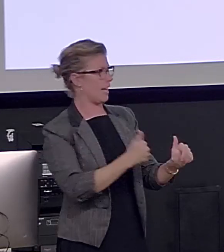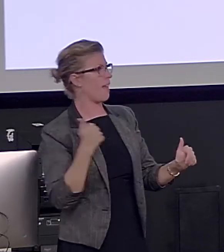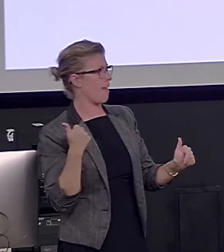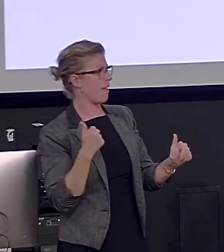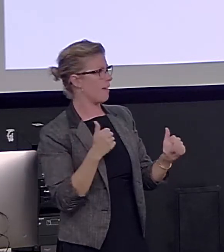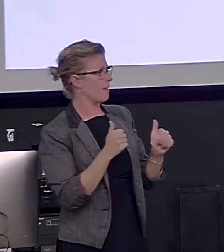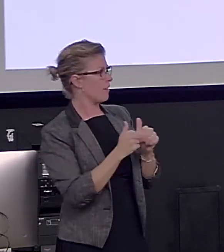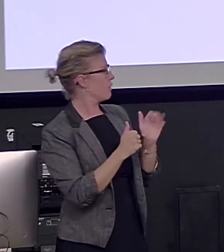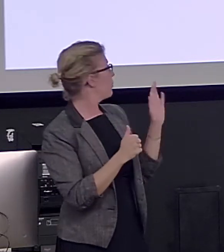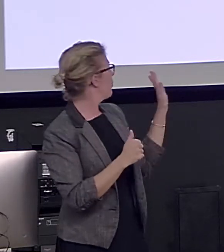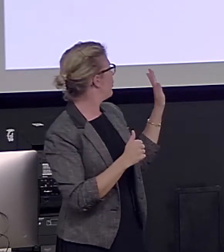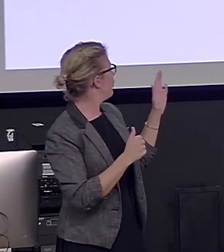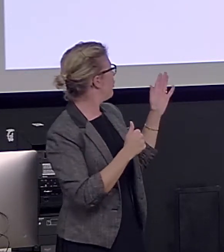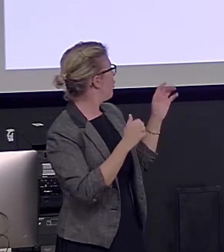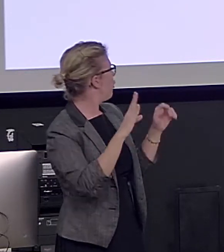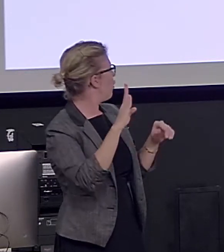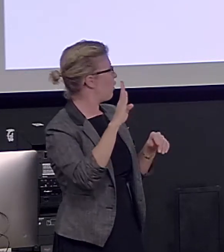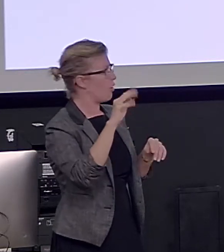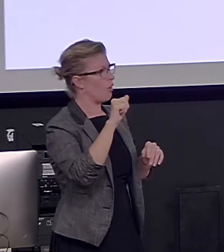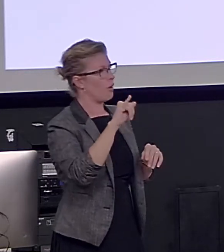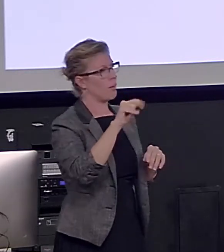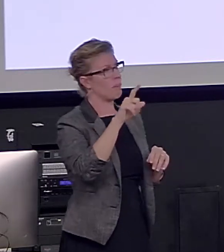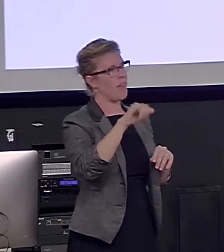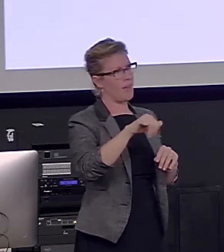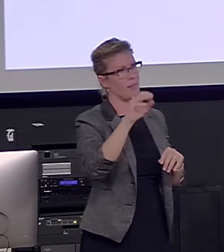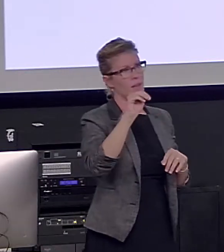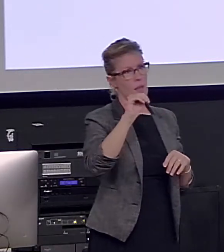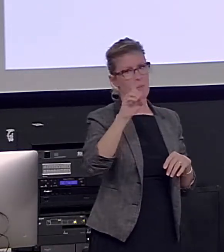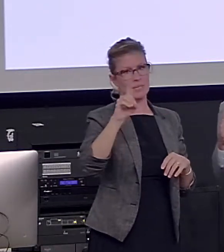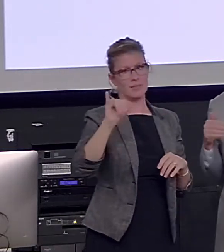their daily MDI scores at this particular time.